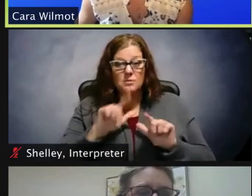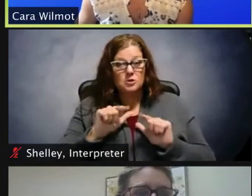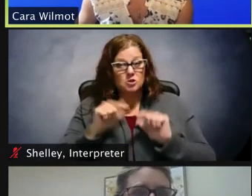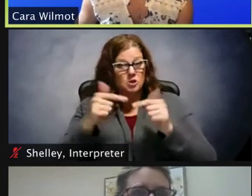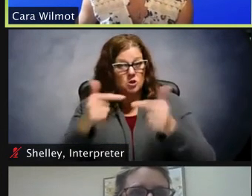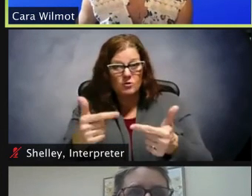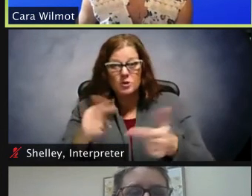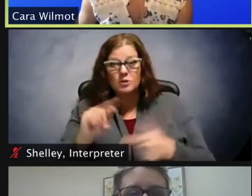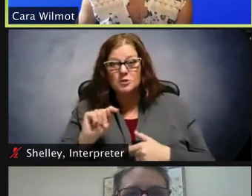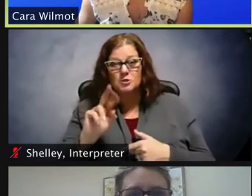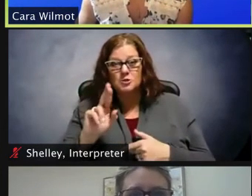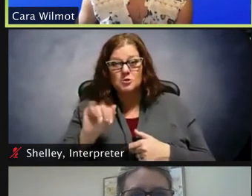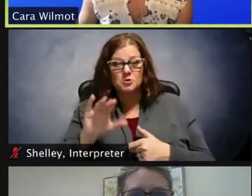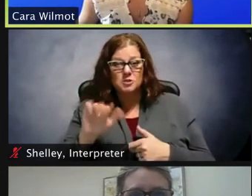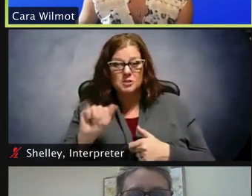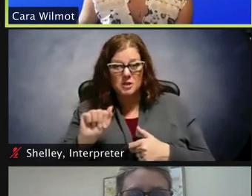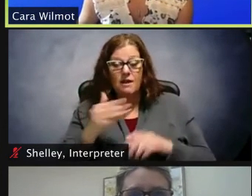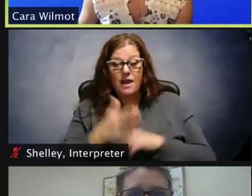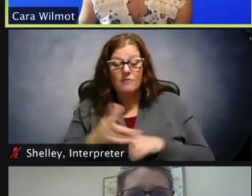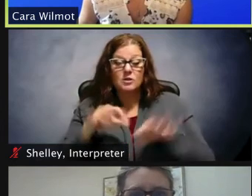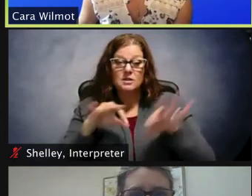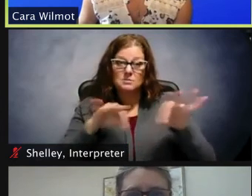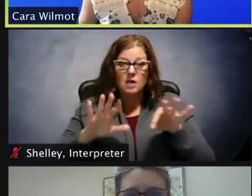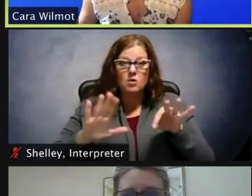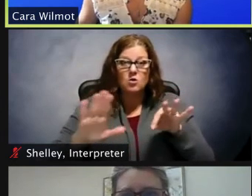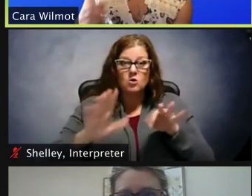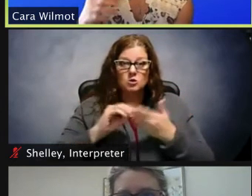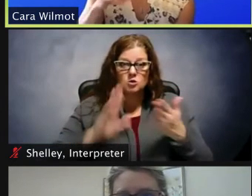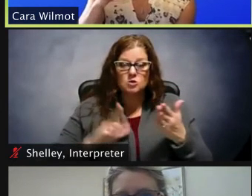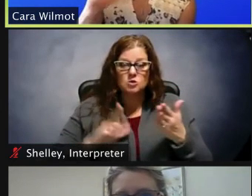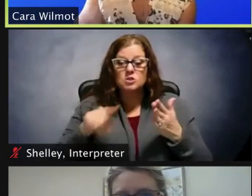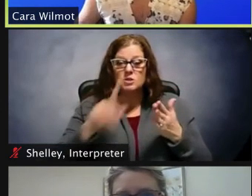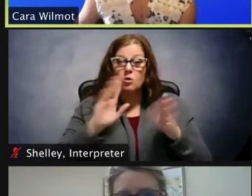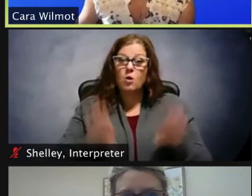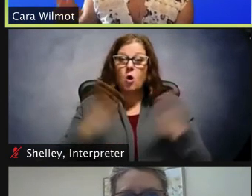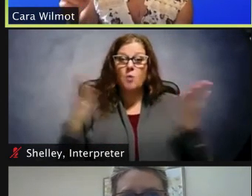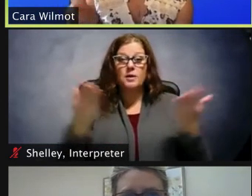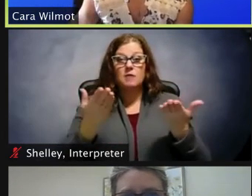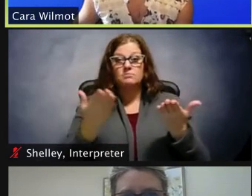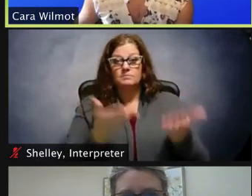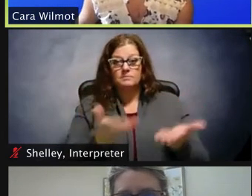to her. After she explains her students. She is going to open up the floor to the... or the chat